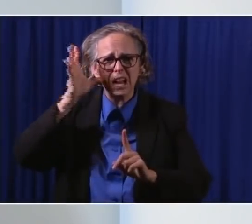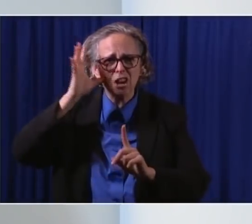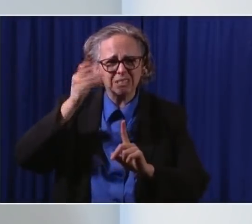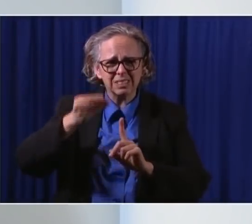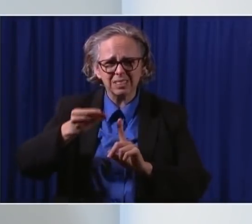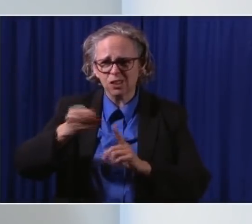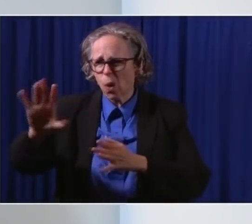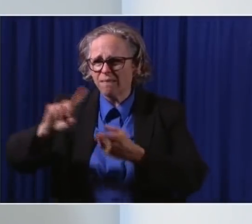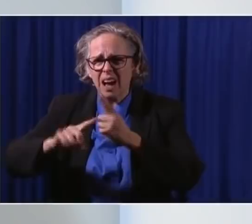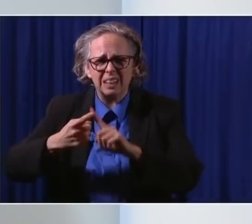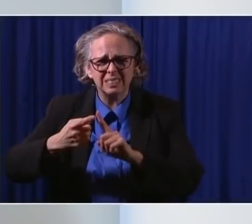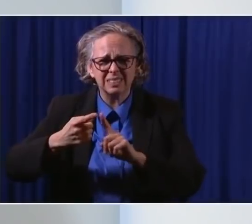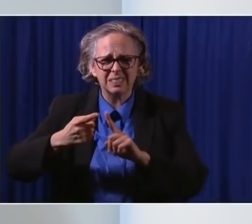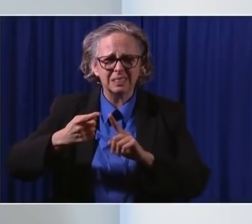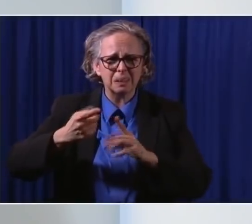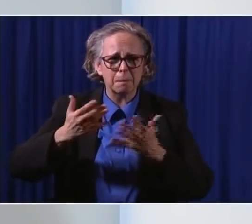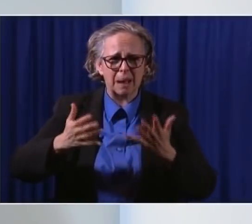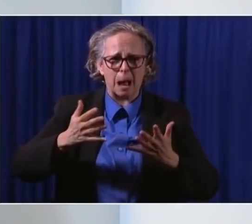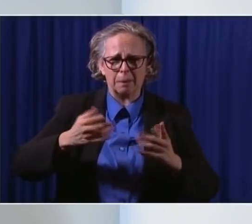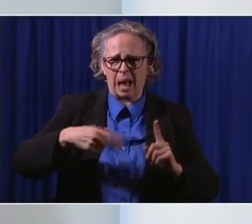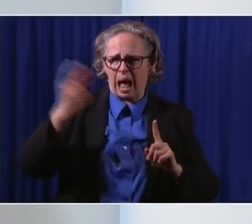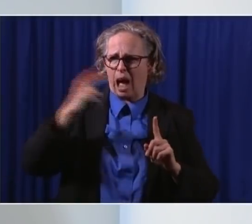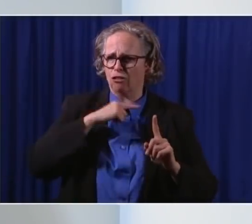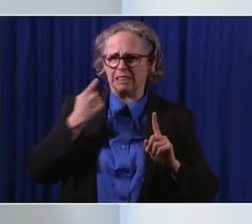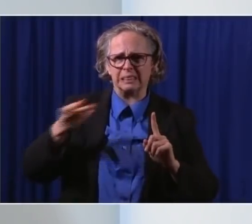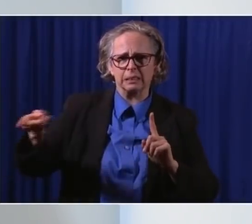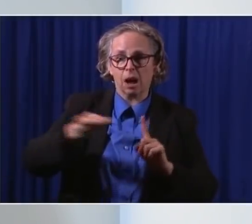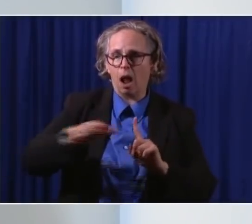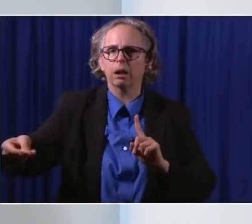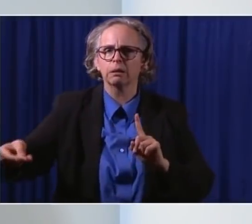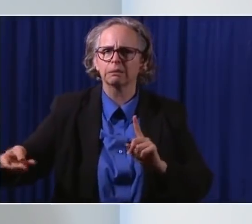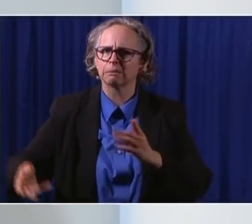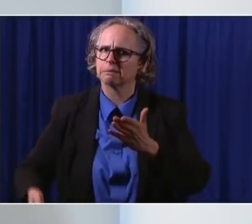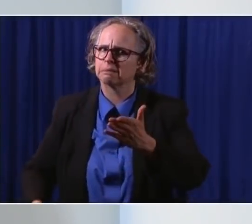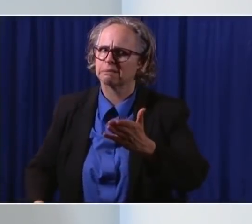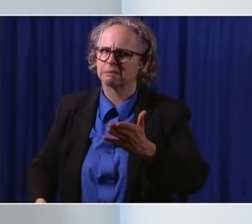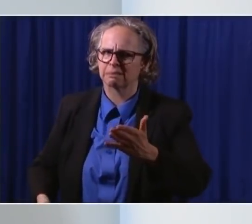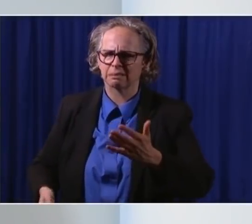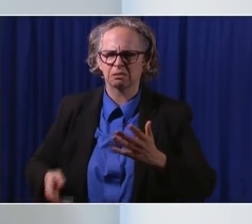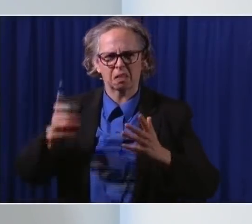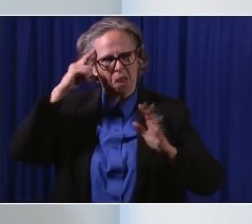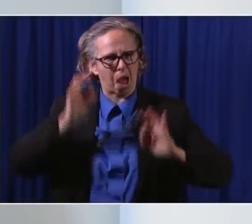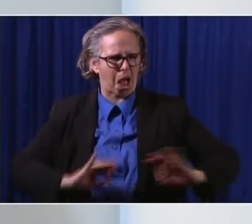THERE ARE A LOT OF REASONS THAT YOU NEED TO CARE ABOUT THE SPREAD OF THE CORONAVIRUS, PARTICULARLY AS IT RELATES TO OUR ATHLETES WHO ARE COMPETING IN SPORTS.